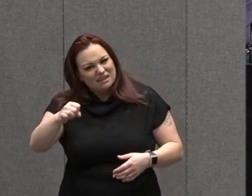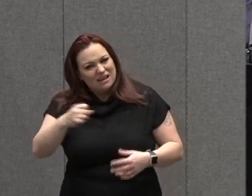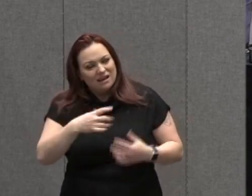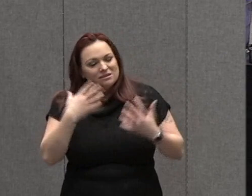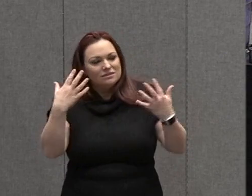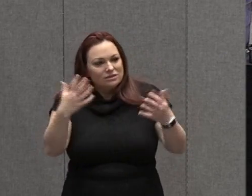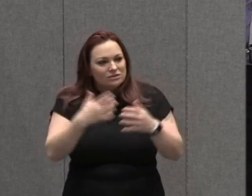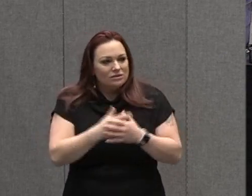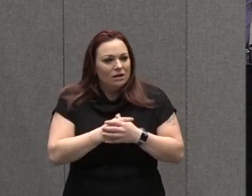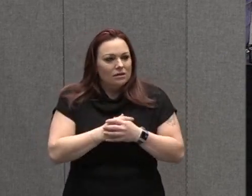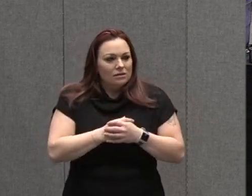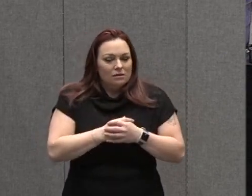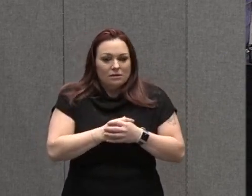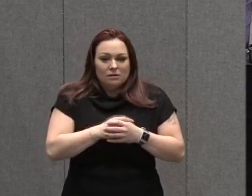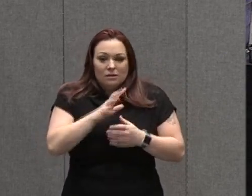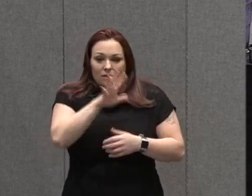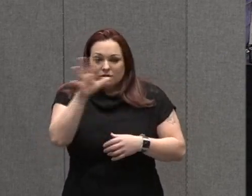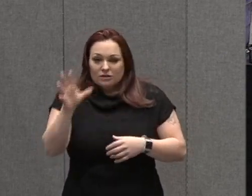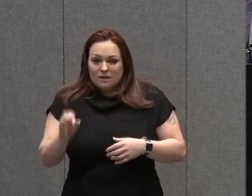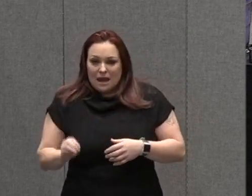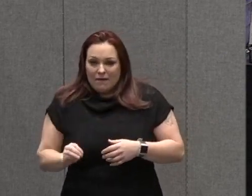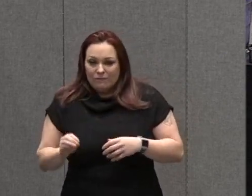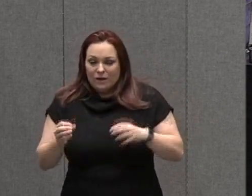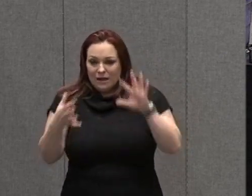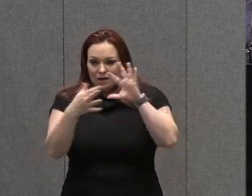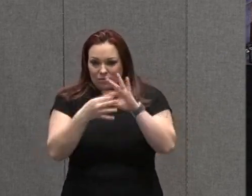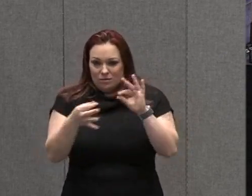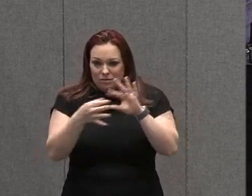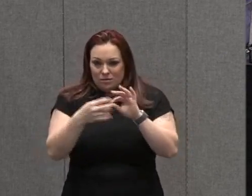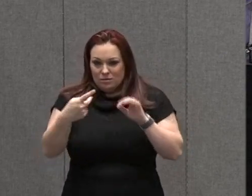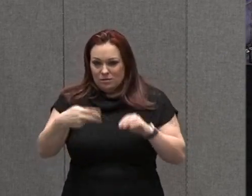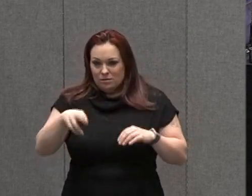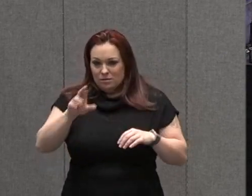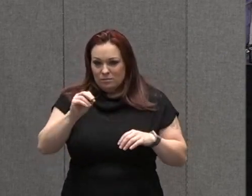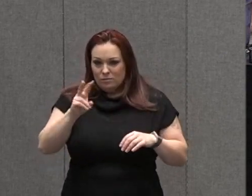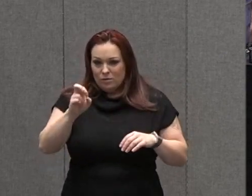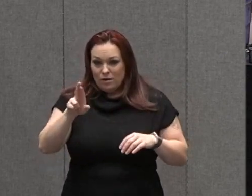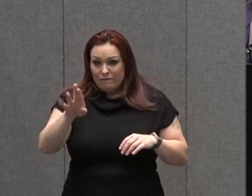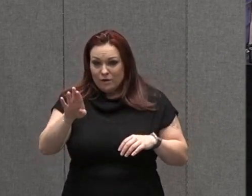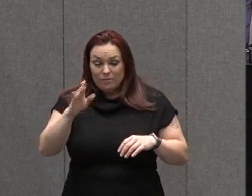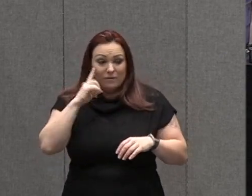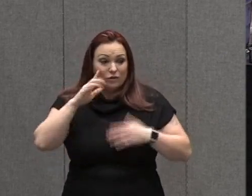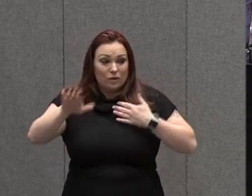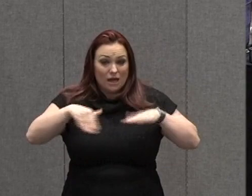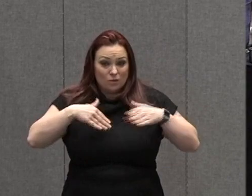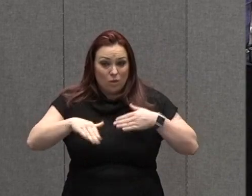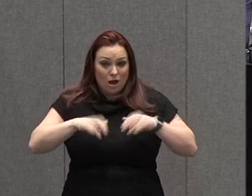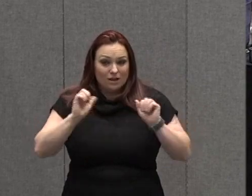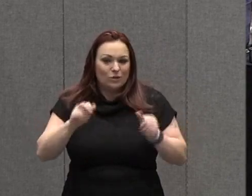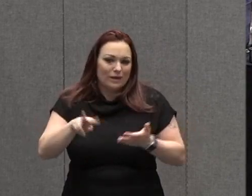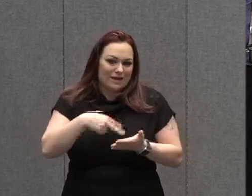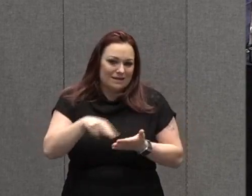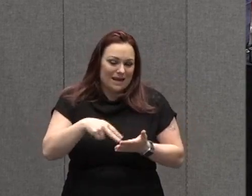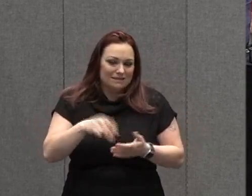So there's an African proverb that says if you can walk you can dance, if you can talk you can sing,